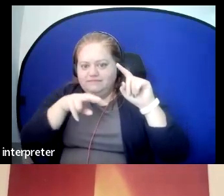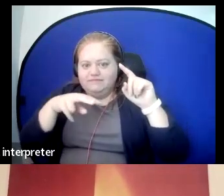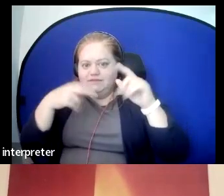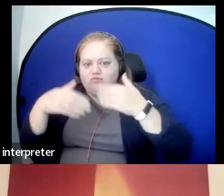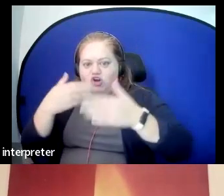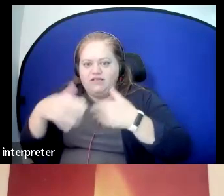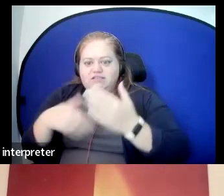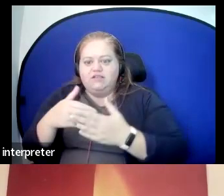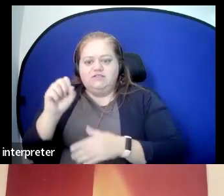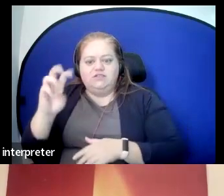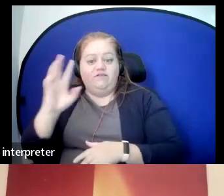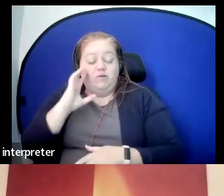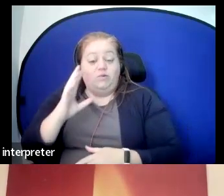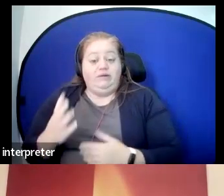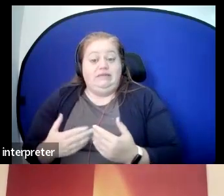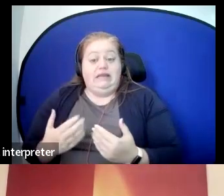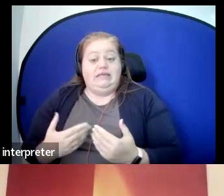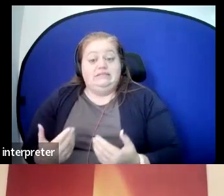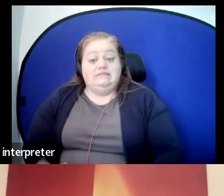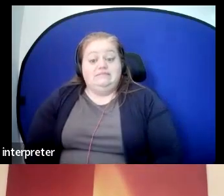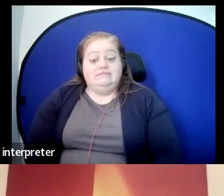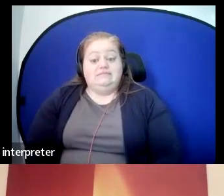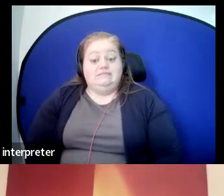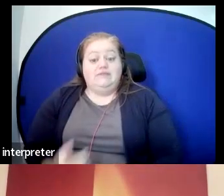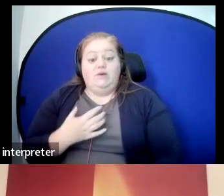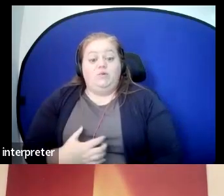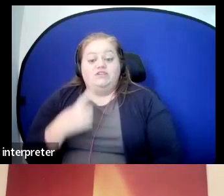would be really handy. So I would wish for a more advanced hardware.